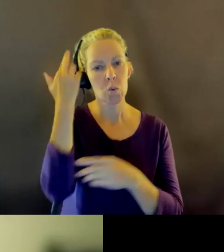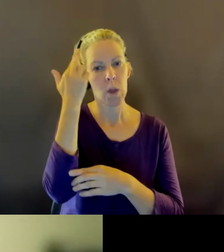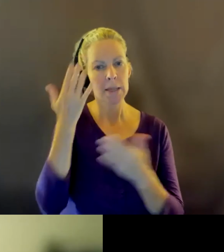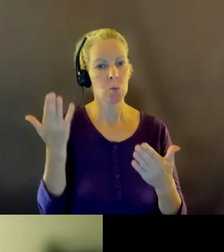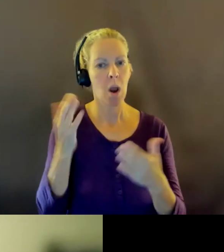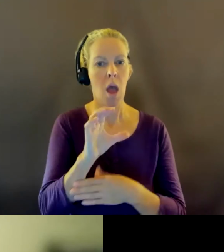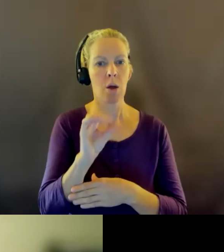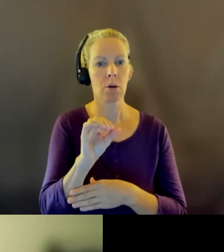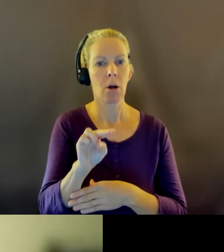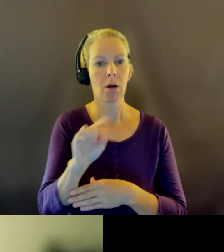such a thing as science for that.